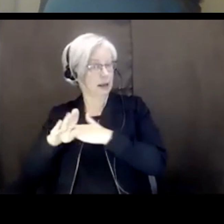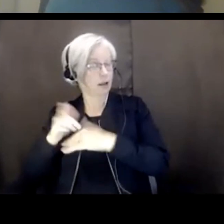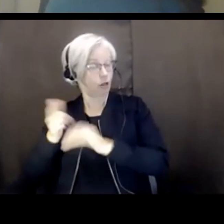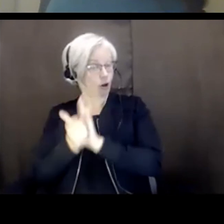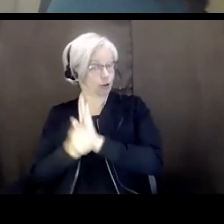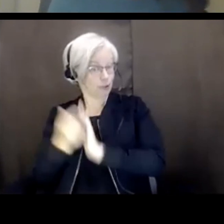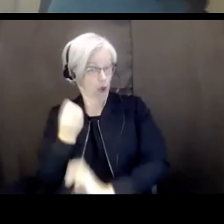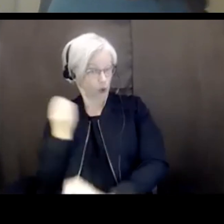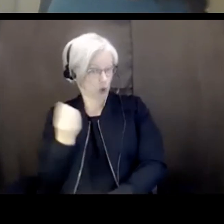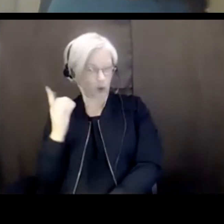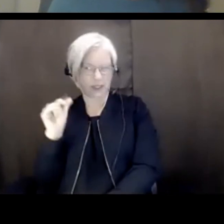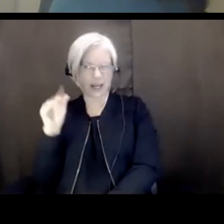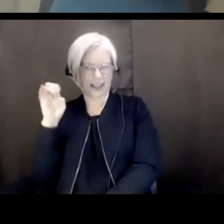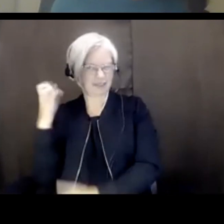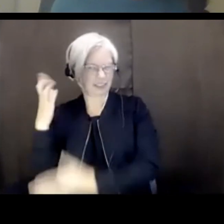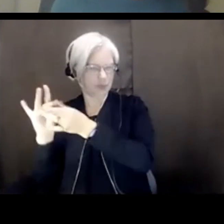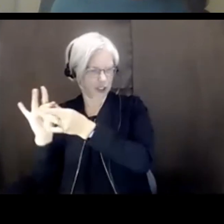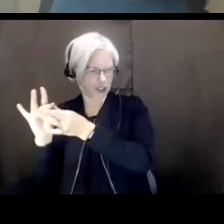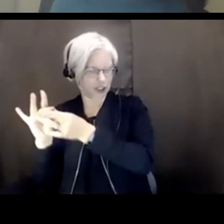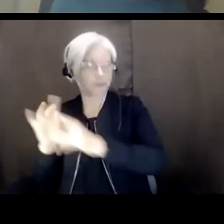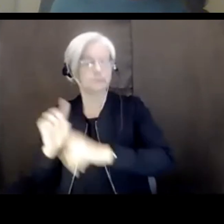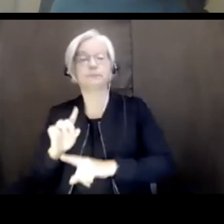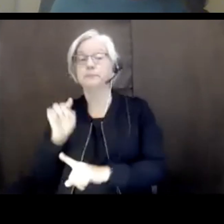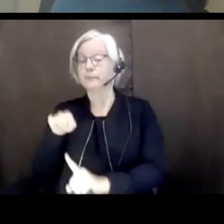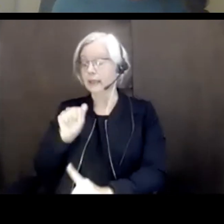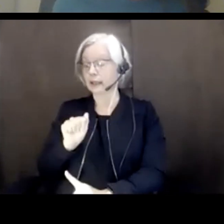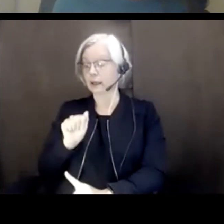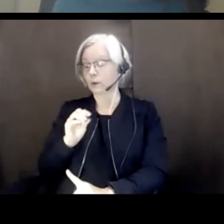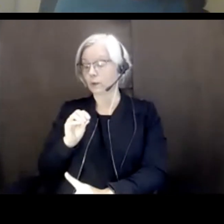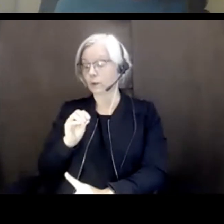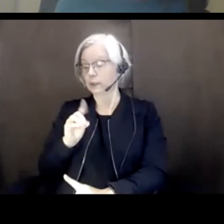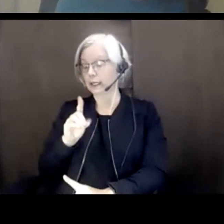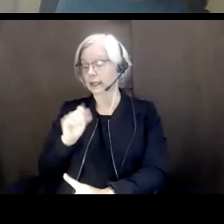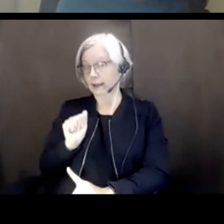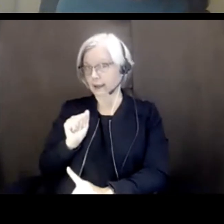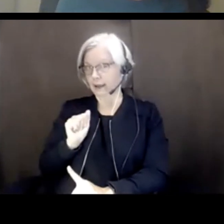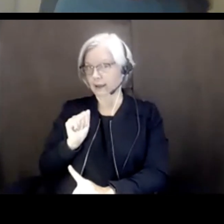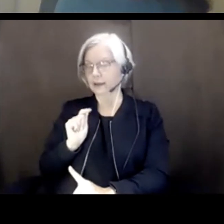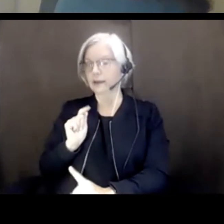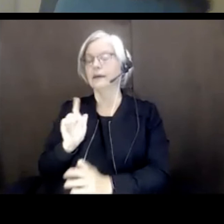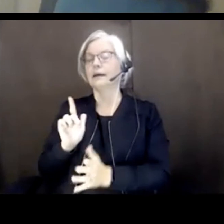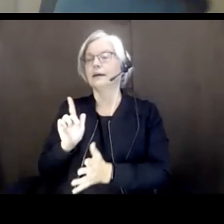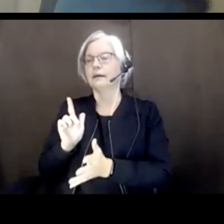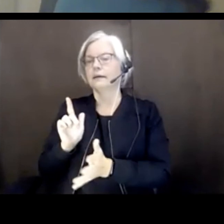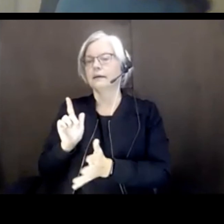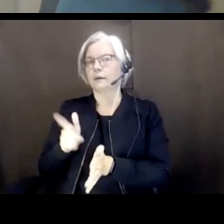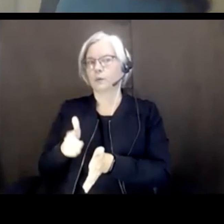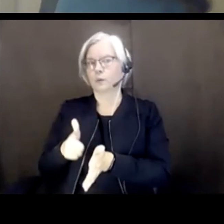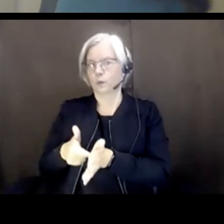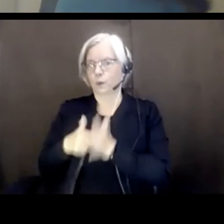THAT REQUIRES EMPLOYERS TO SET OUT CLEARLY, THAT FOR EXAMPLE, IN AN INTERVIEW,